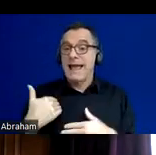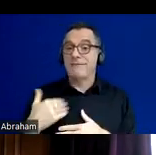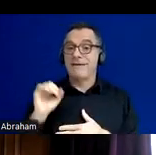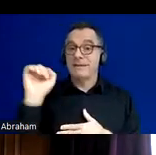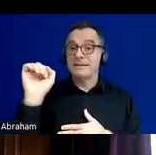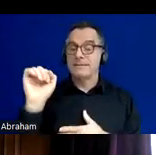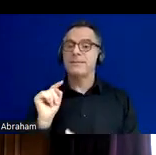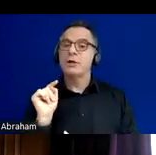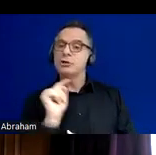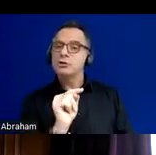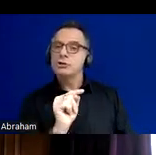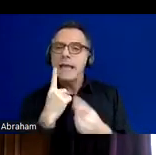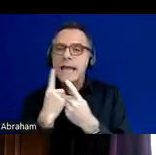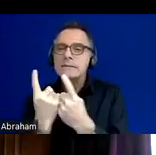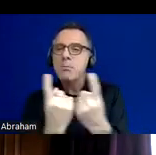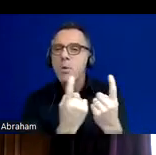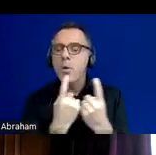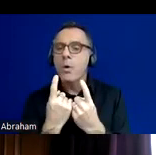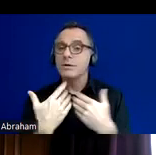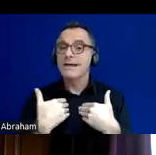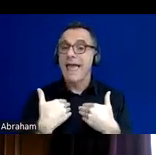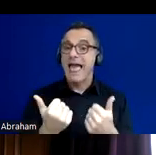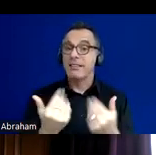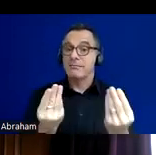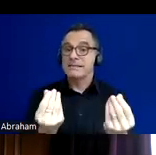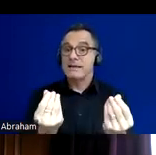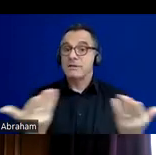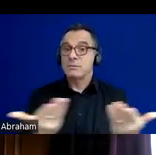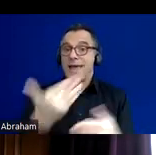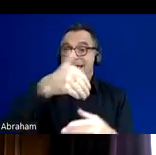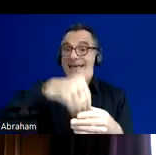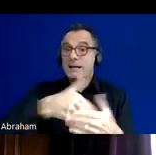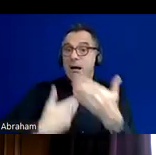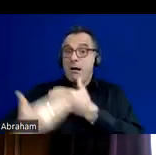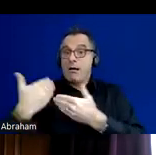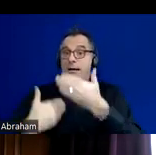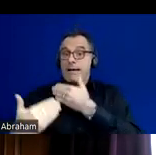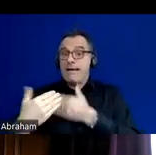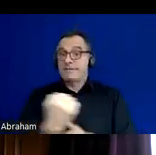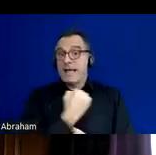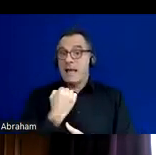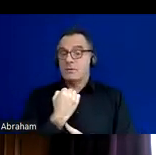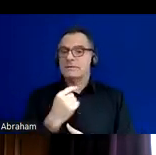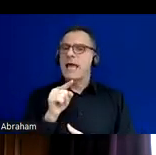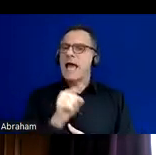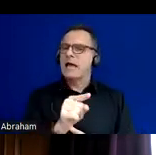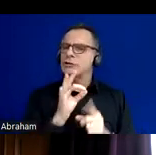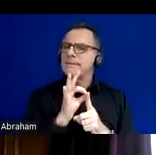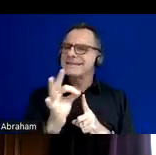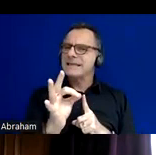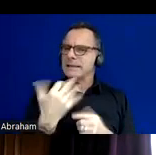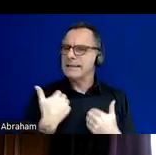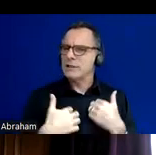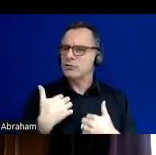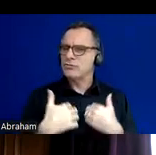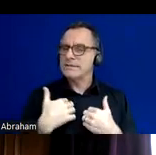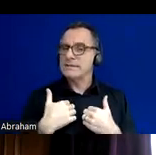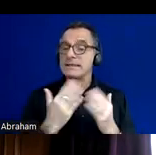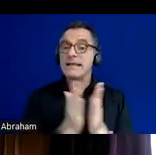she explored the health materials in our archive and she was particularly interested in the book